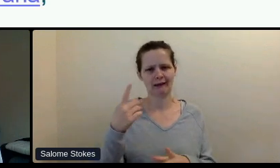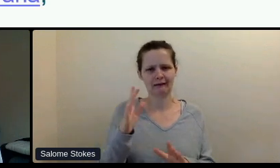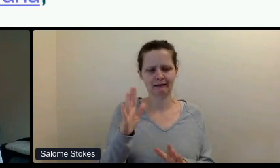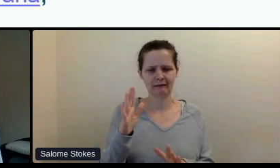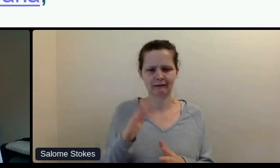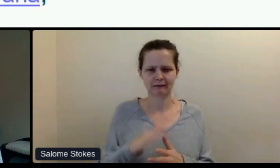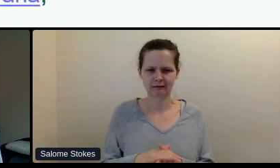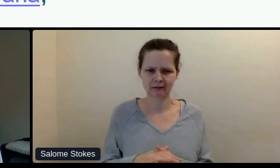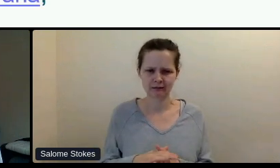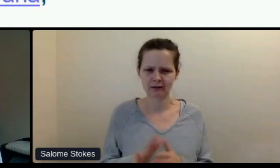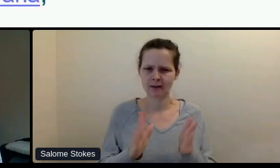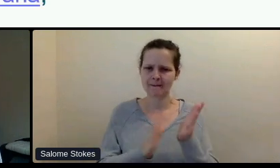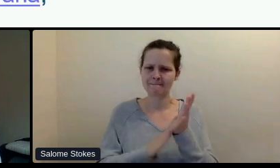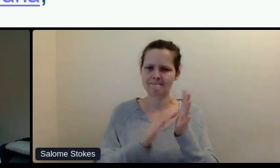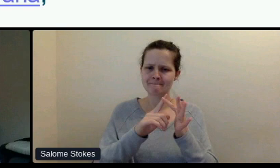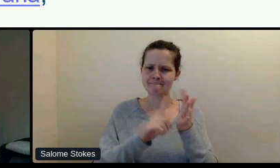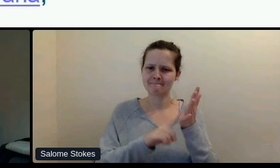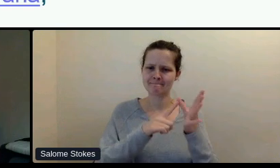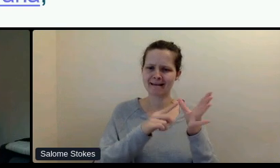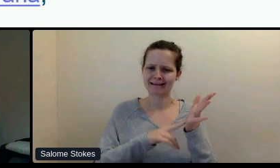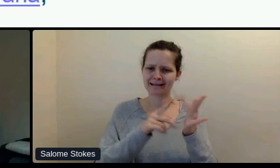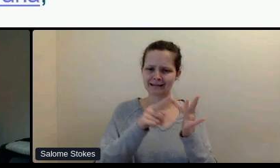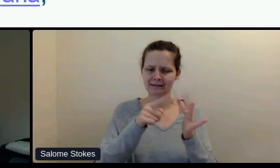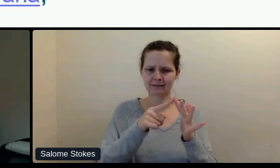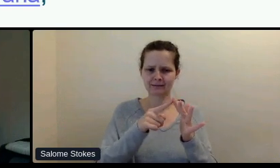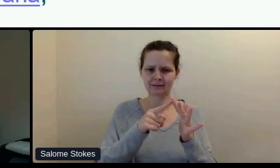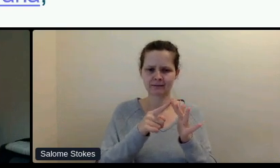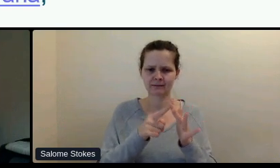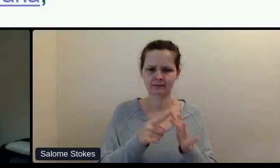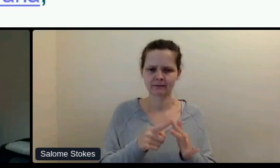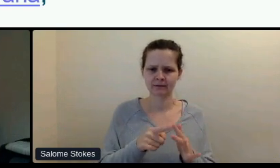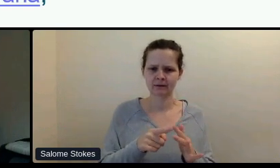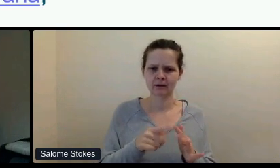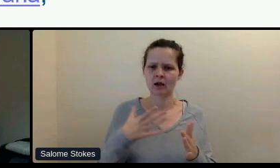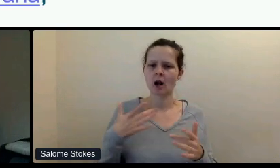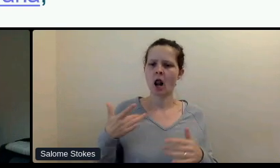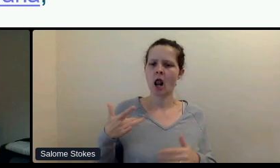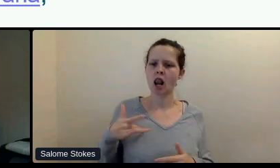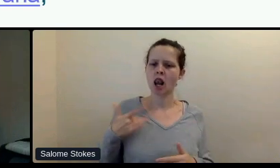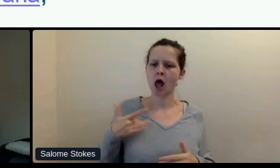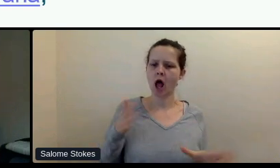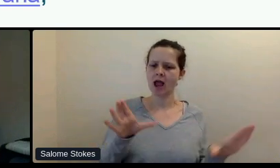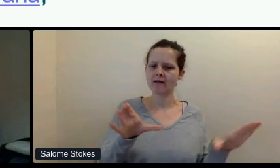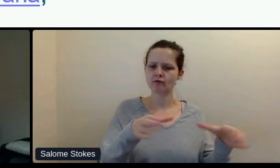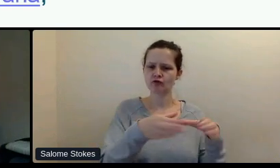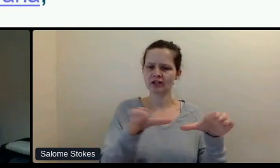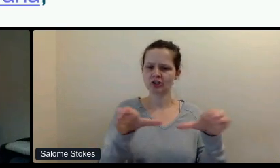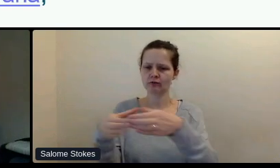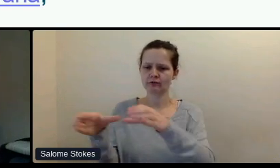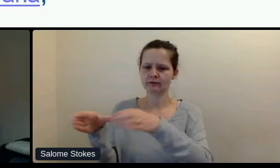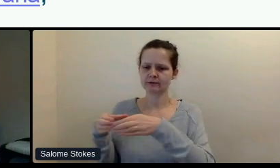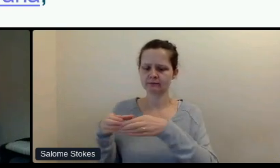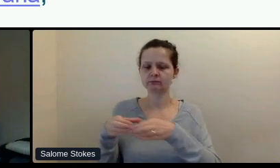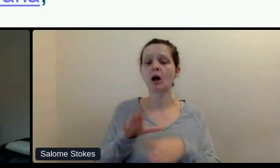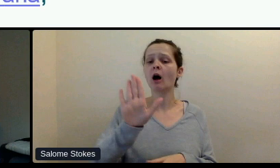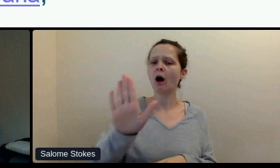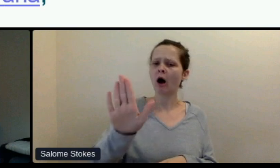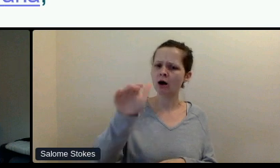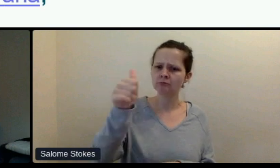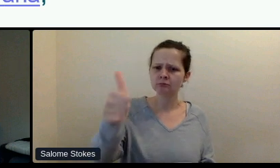from Melanie asking about live regions. Yes, thank you that is a good question which I didn't really touch upon.